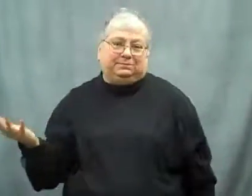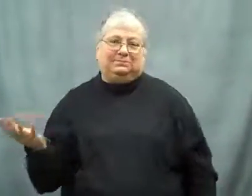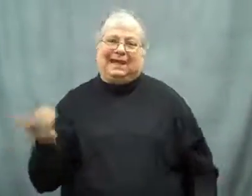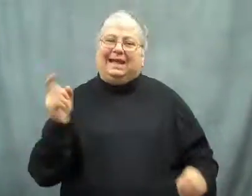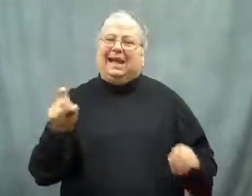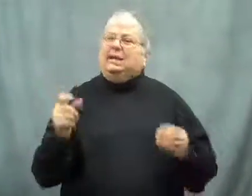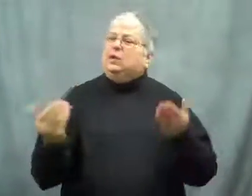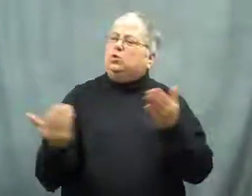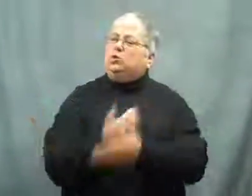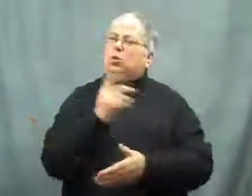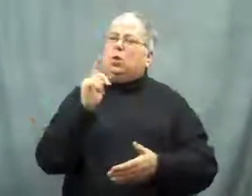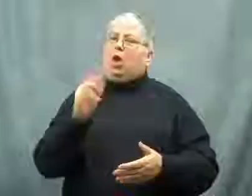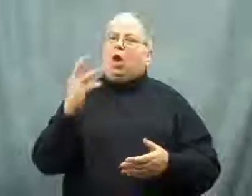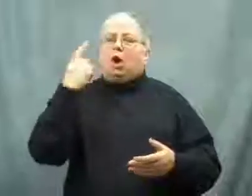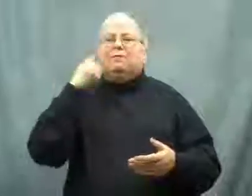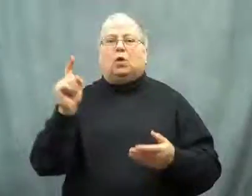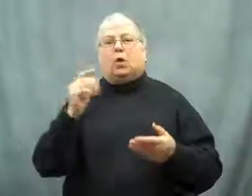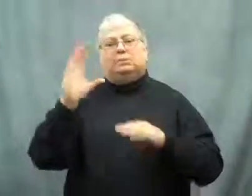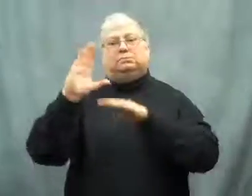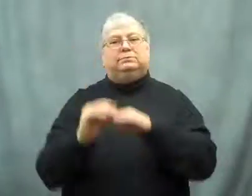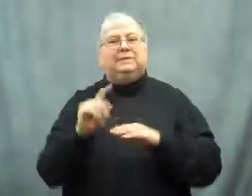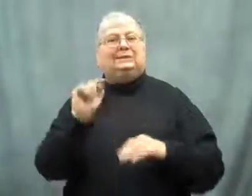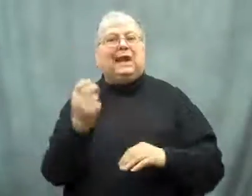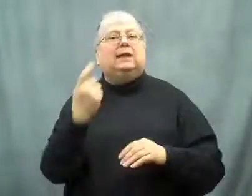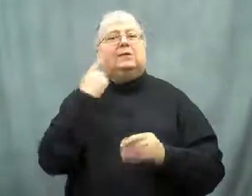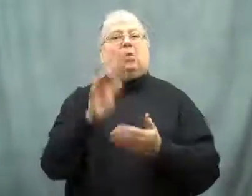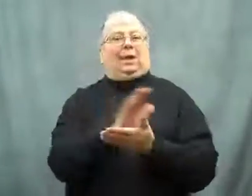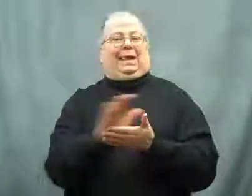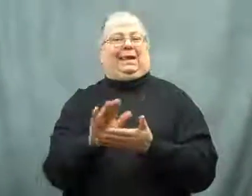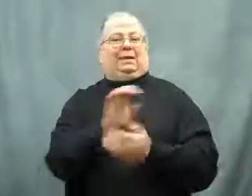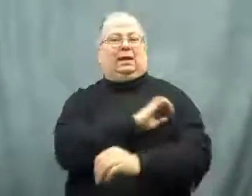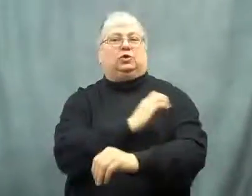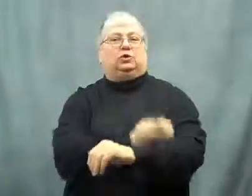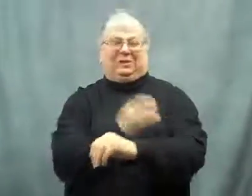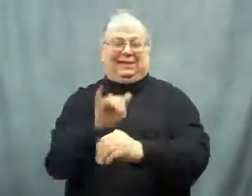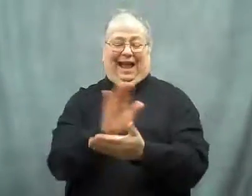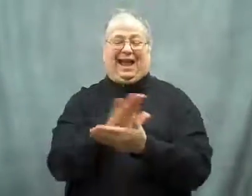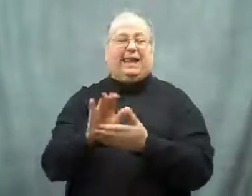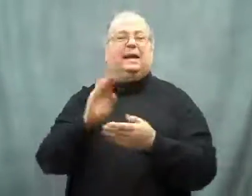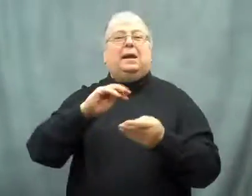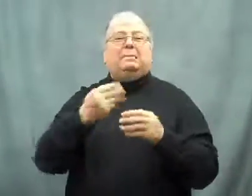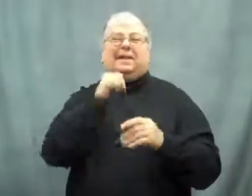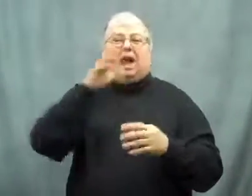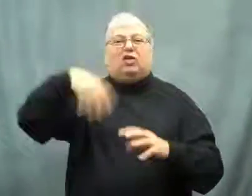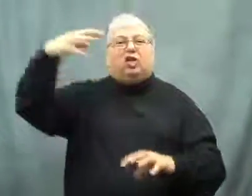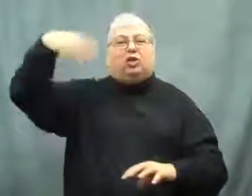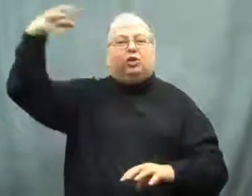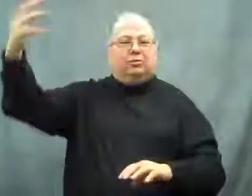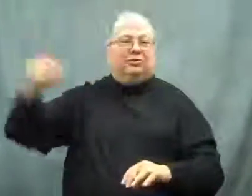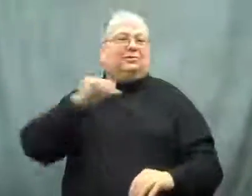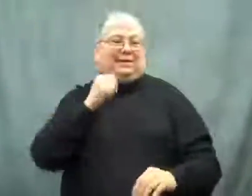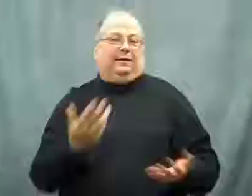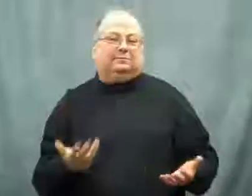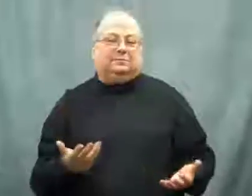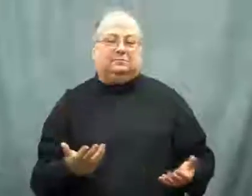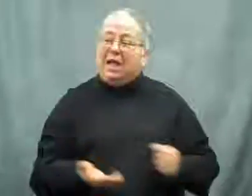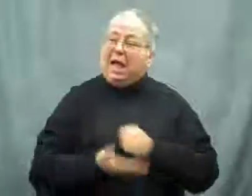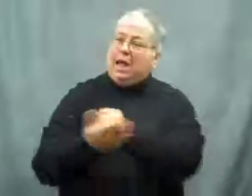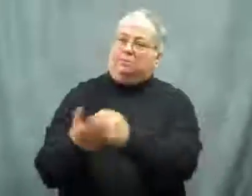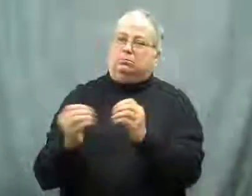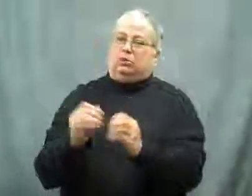New laws are needed to give tax credits for clean, nonpolluting energy.